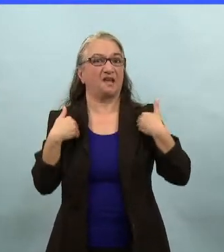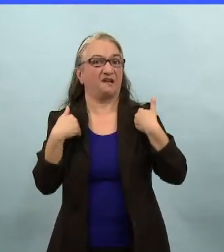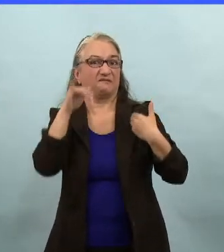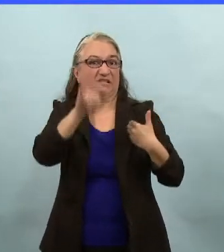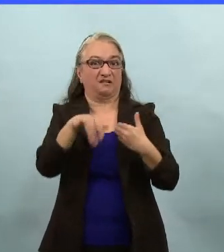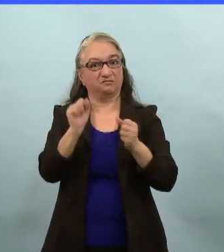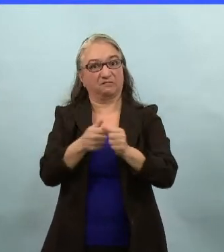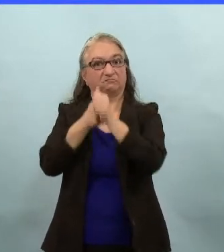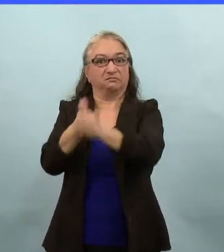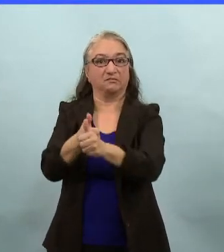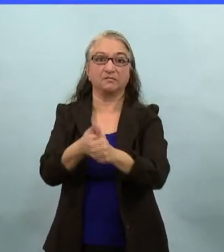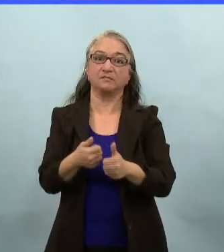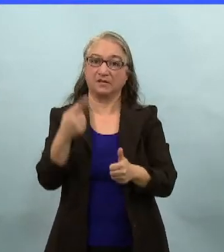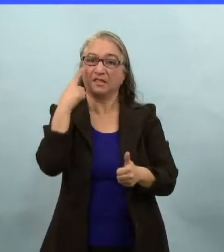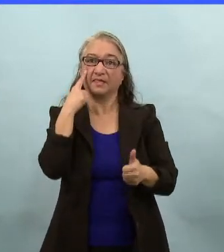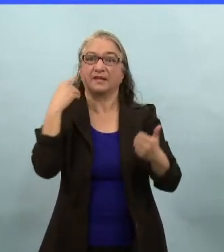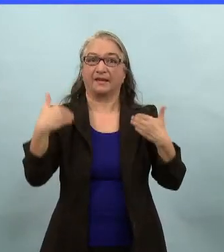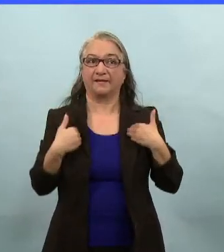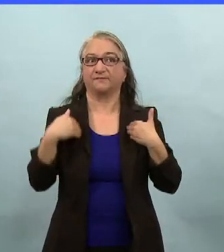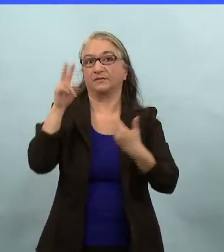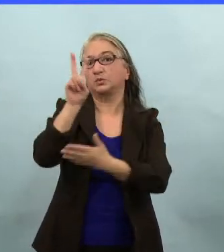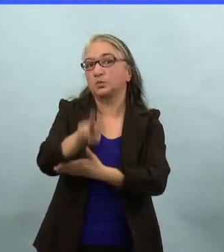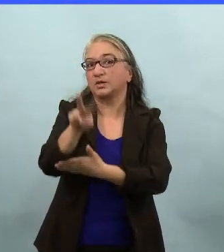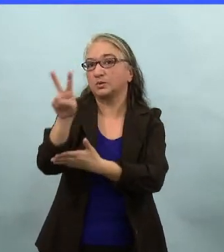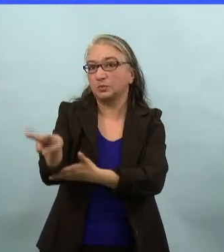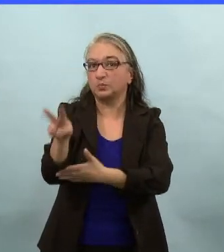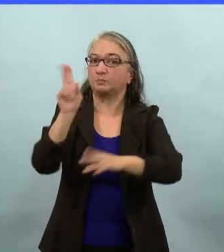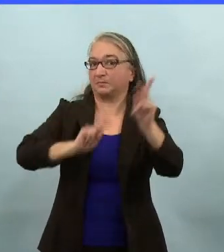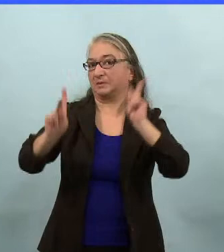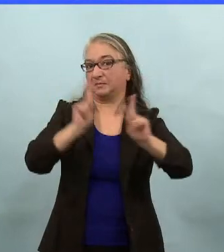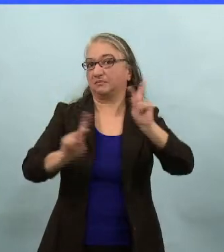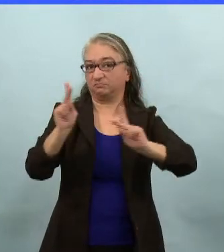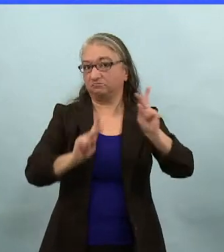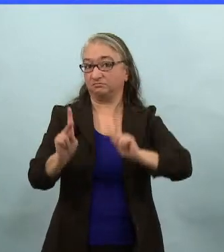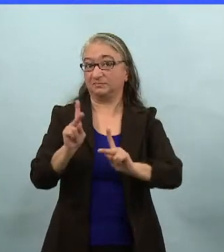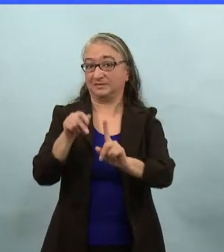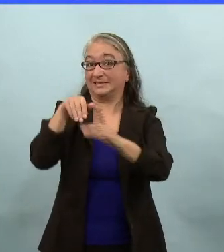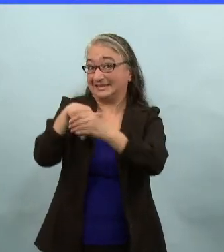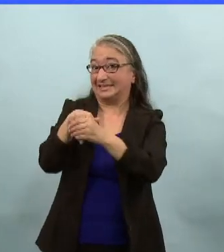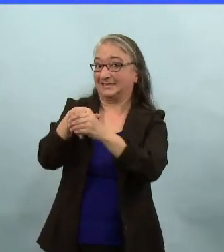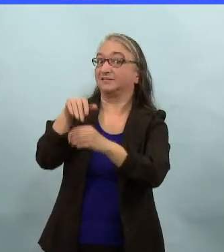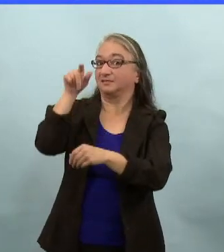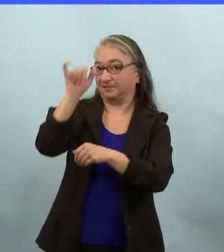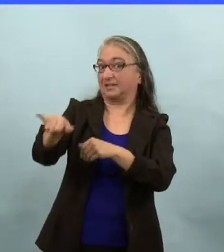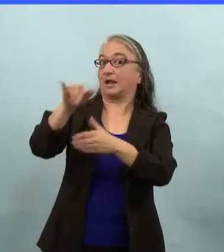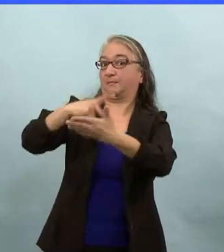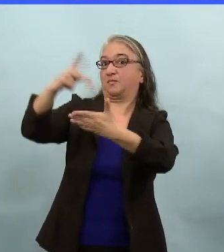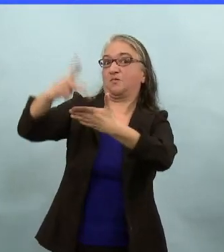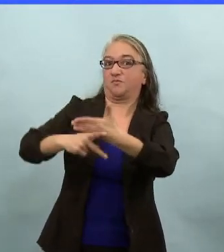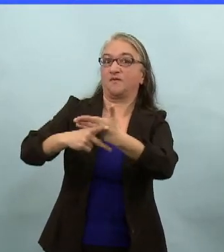patients or clients sorry in the covet outpatient program they can be monitored for their symptoms